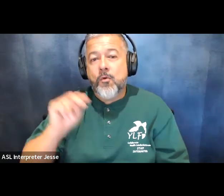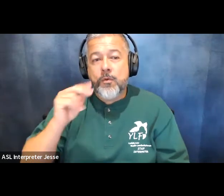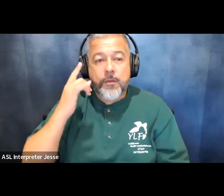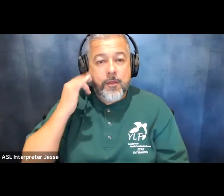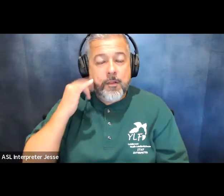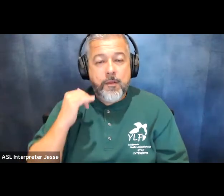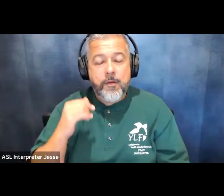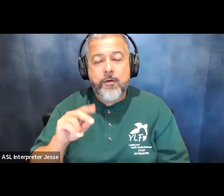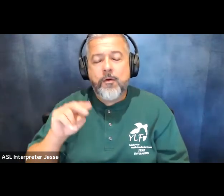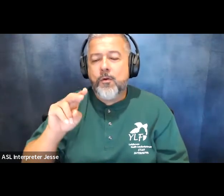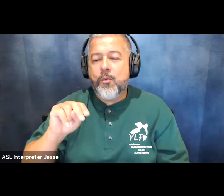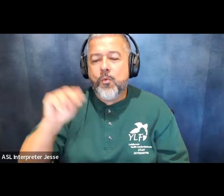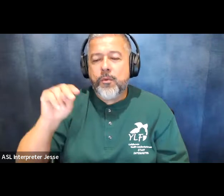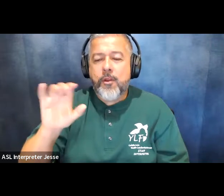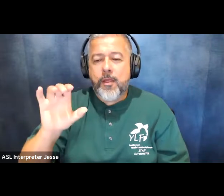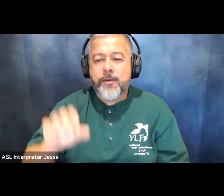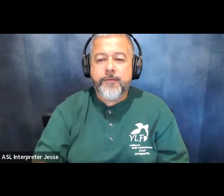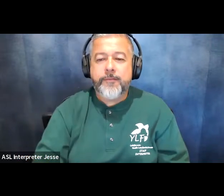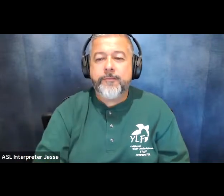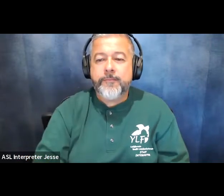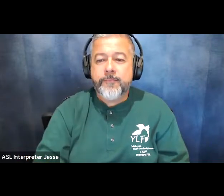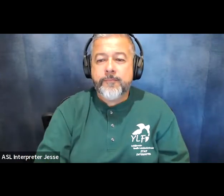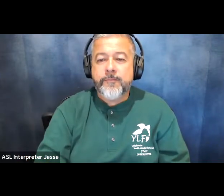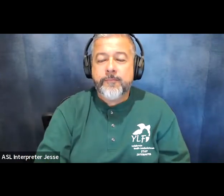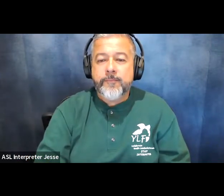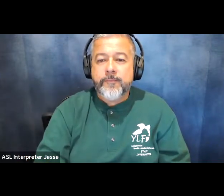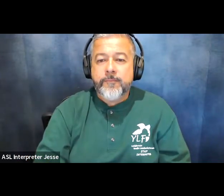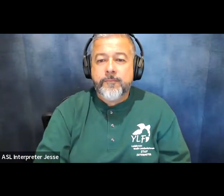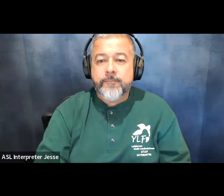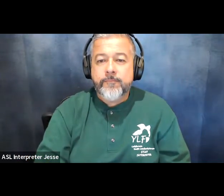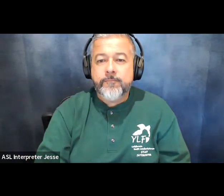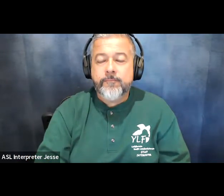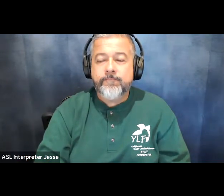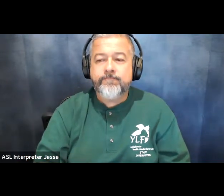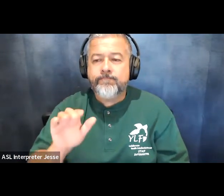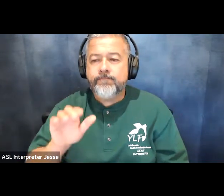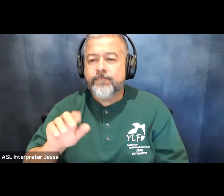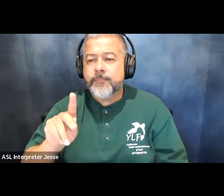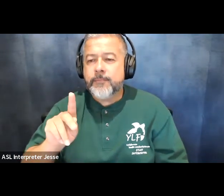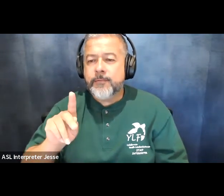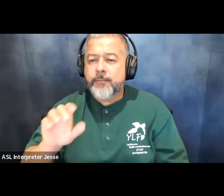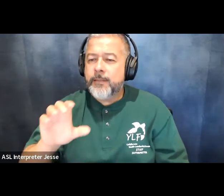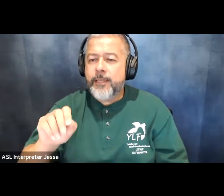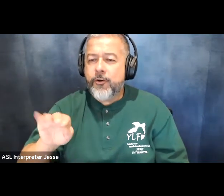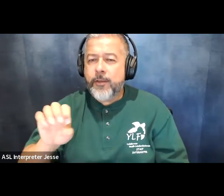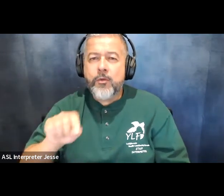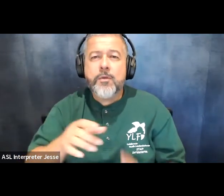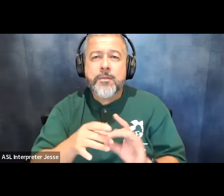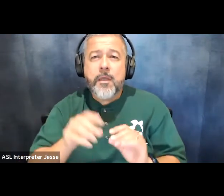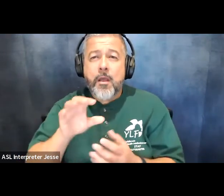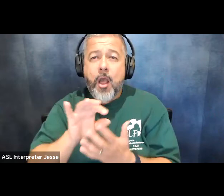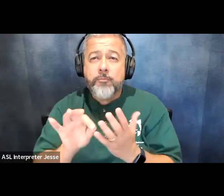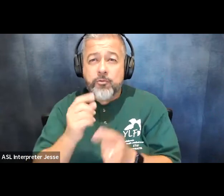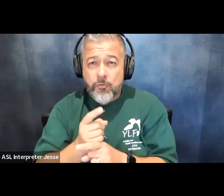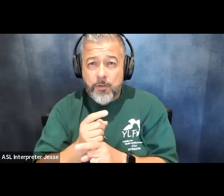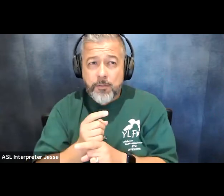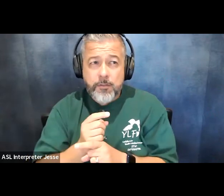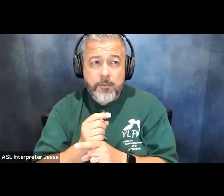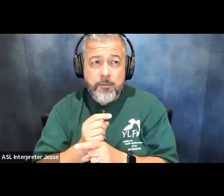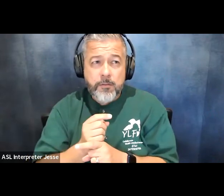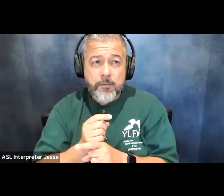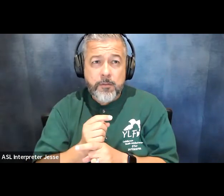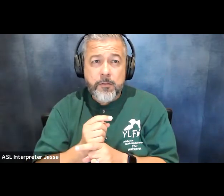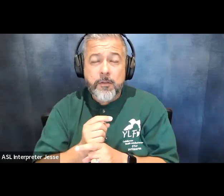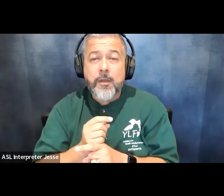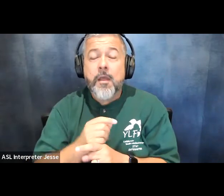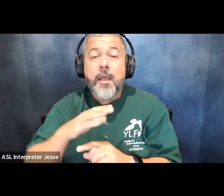hey carrie yes so i can't so you said options right yes um up at the top of your screen